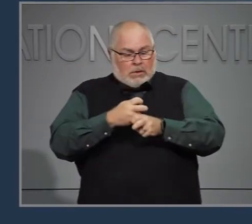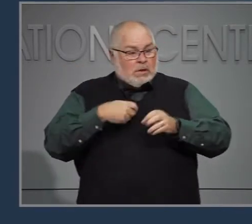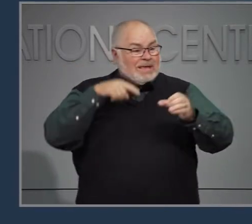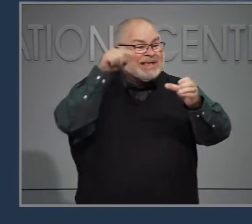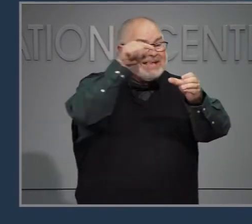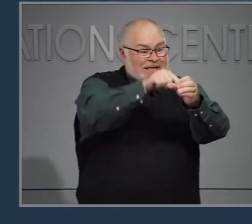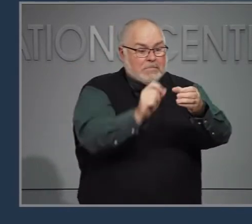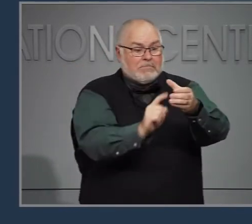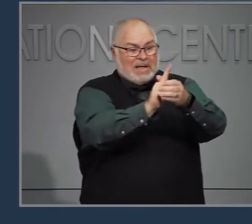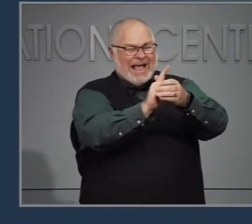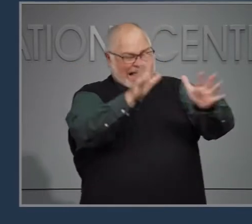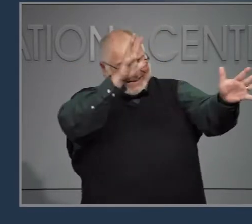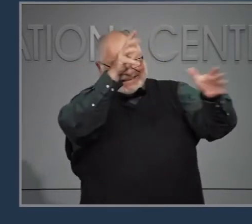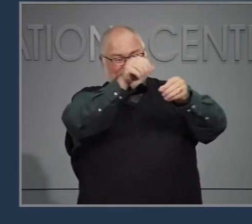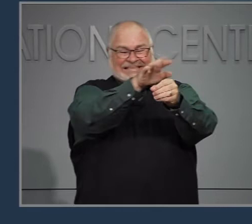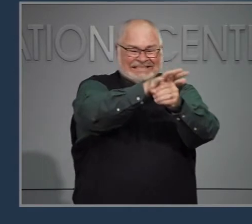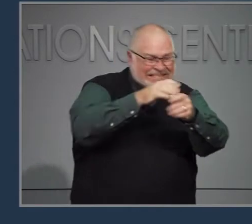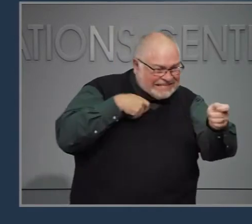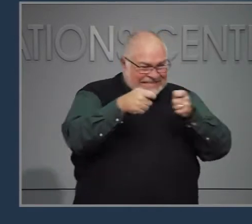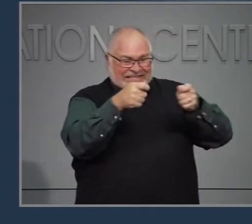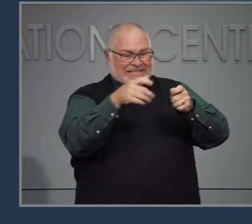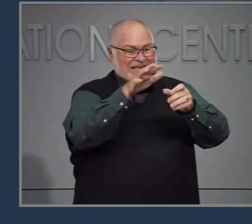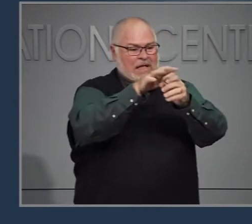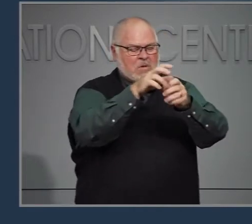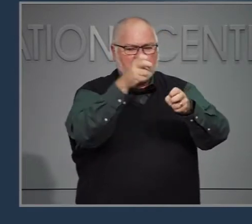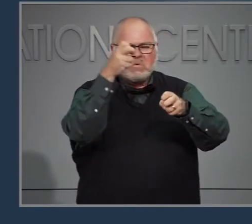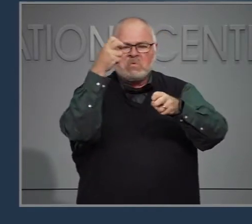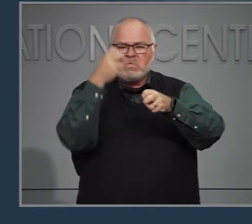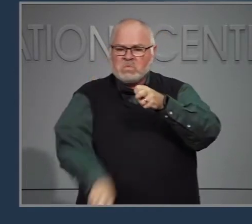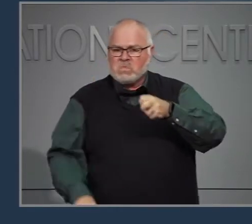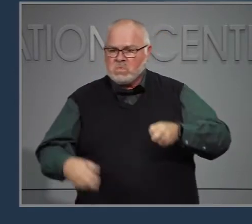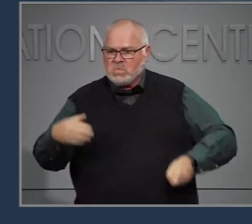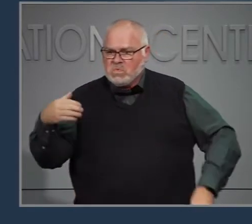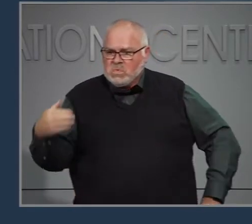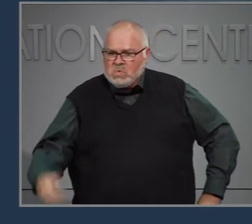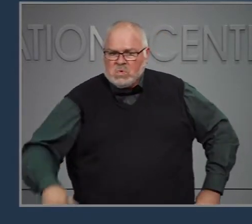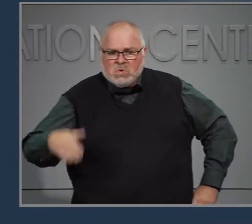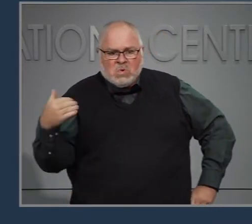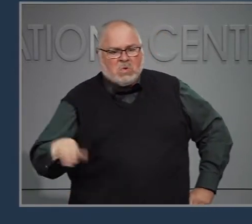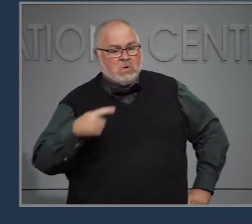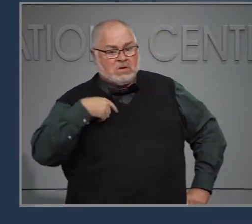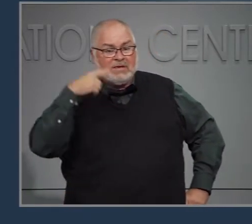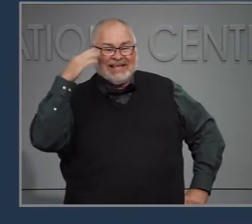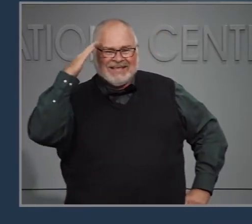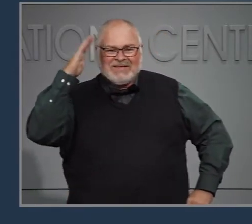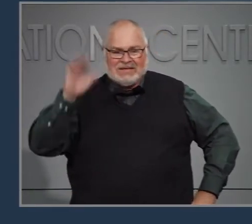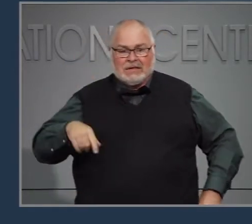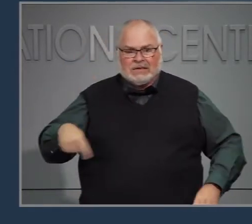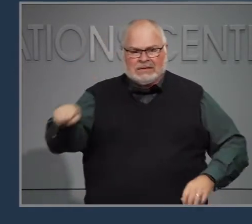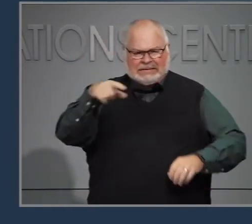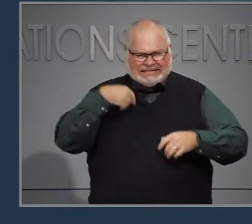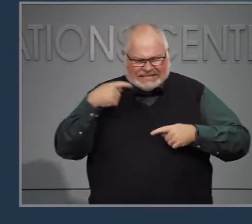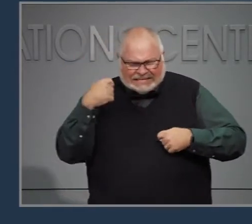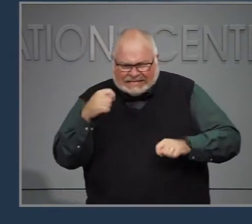A COVID-19 OUTBREAK. THE SAFETY OF THESE FACILITIES HAS BEEN A TOP FOCUS AS I SAID FROM THE VERY BEGINNING